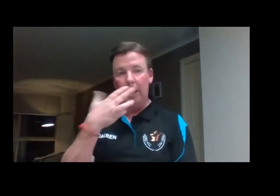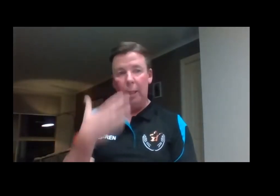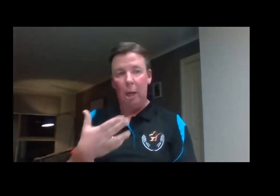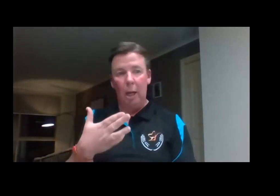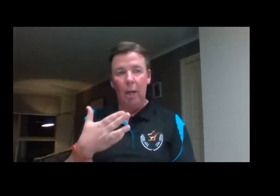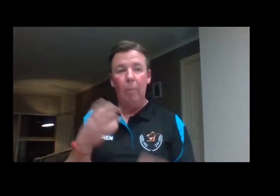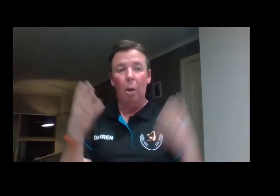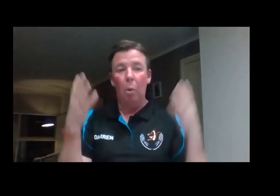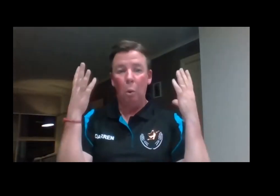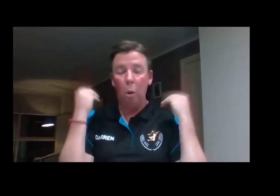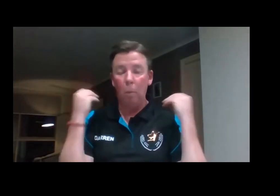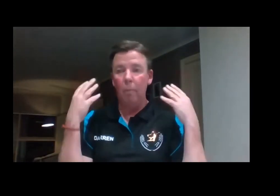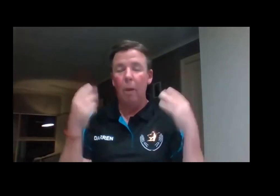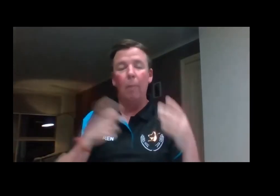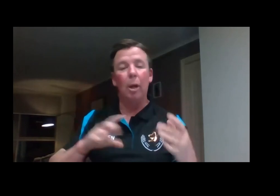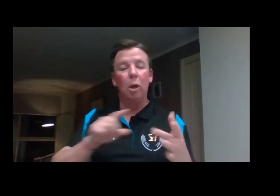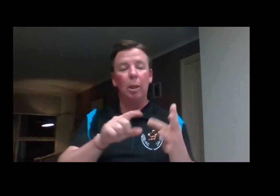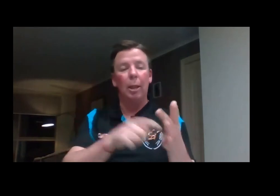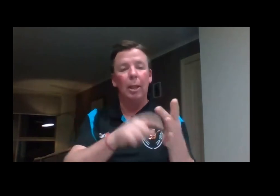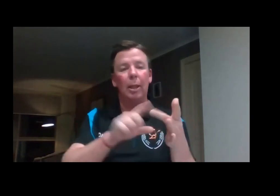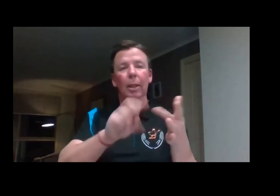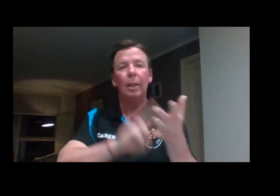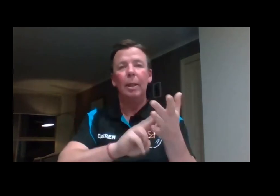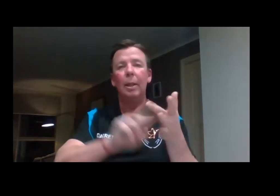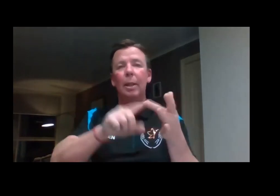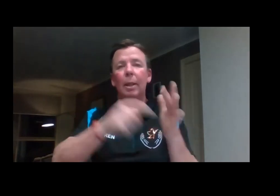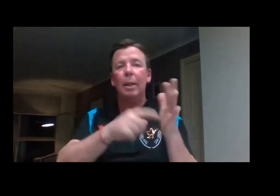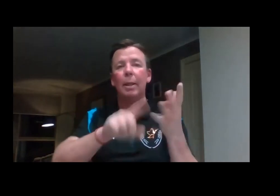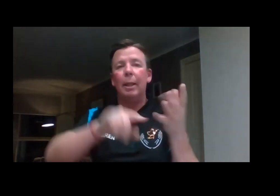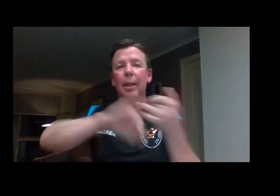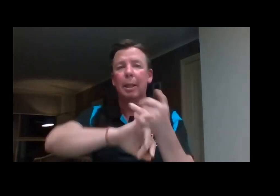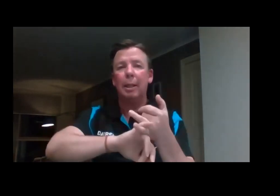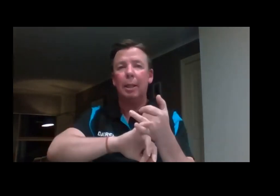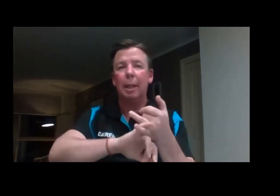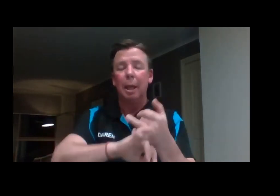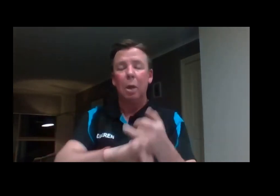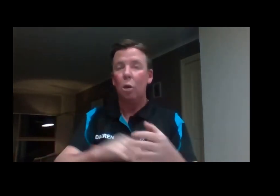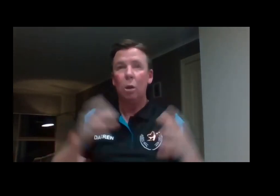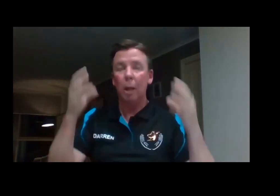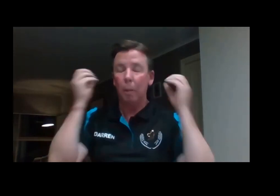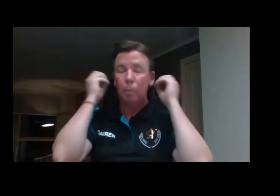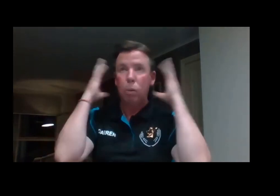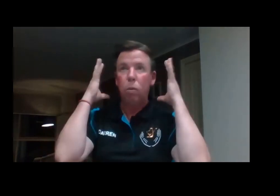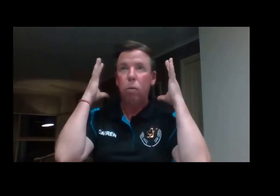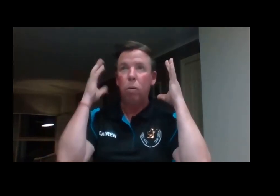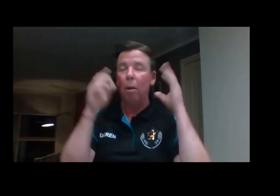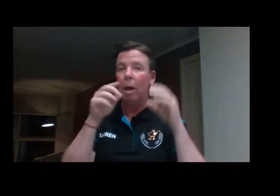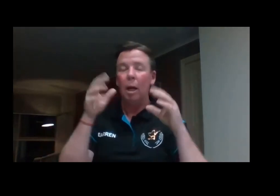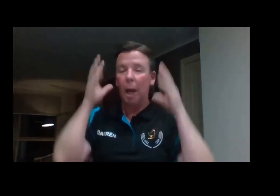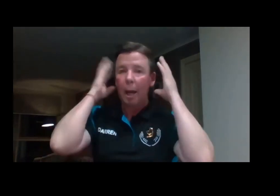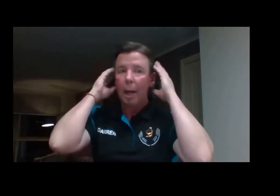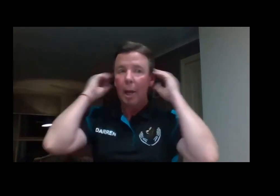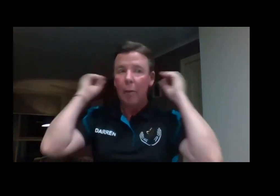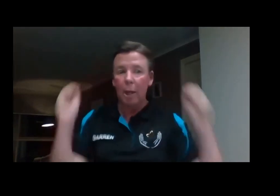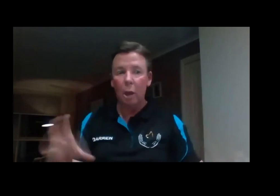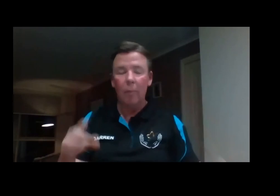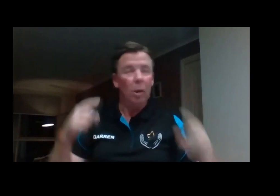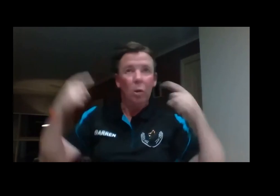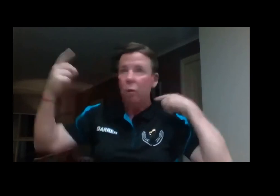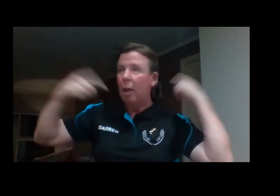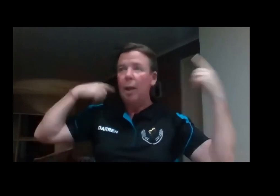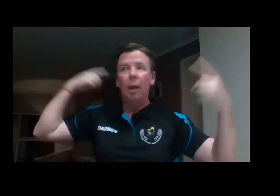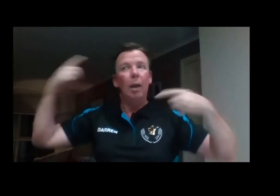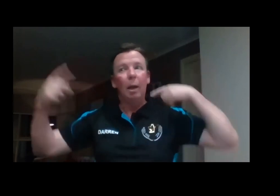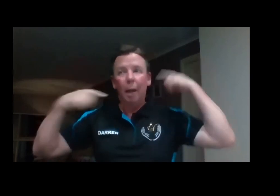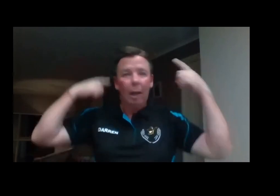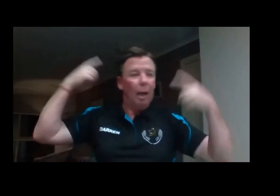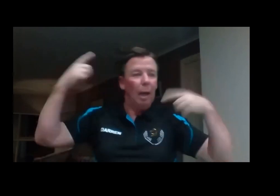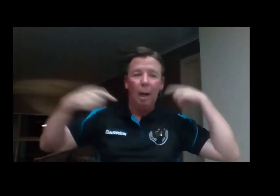I accept I'm Deaf because I grew up hard of hearing and at 29 - Deaf - and because Tinnitus